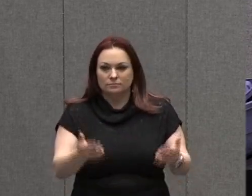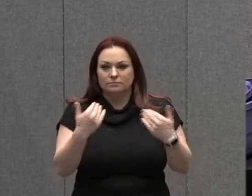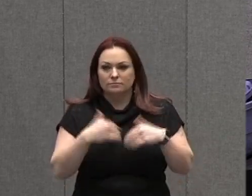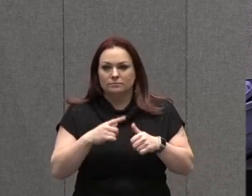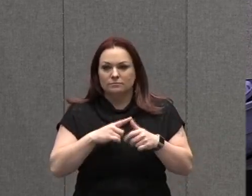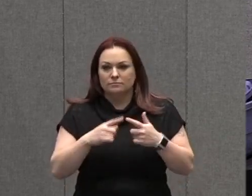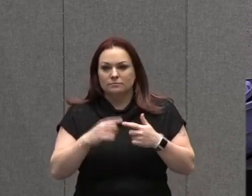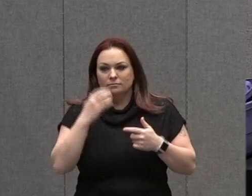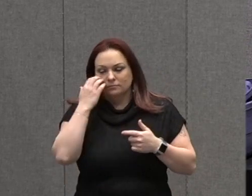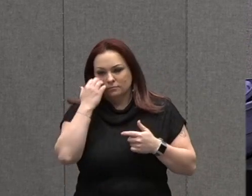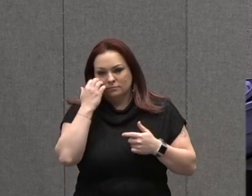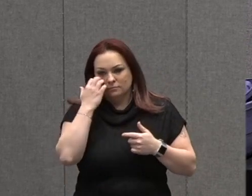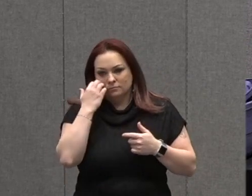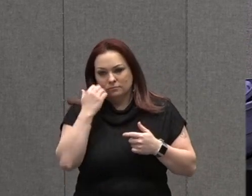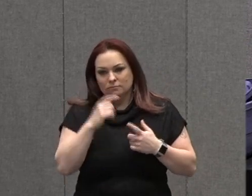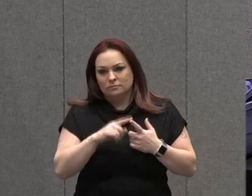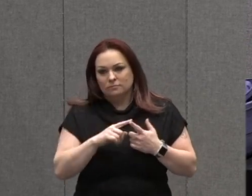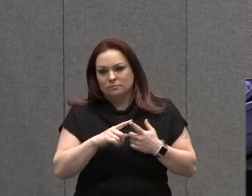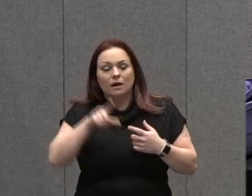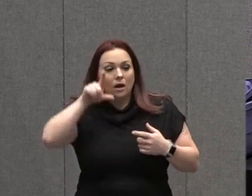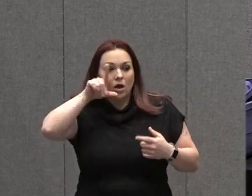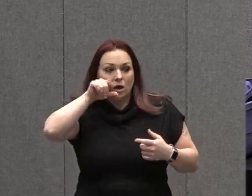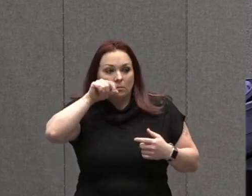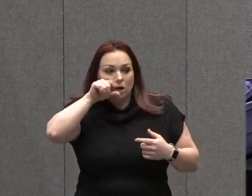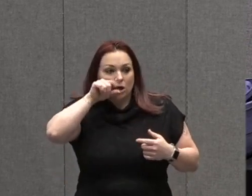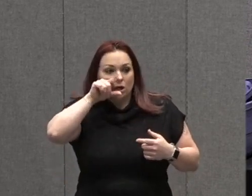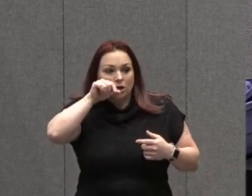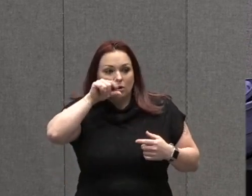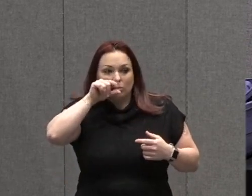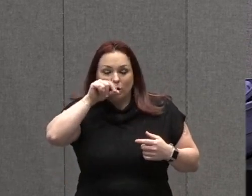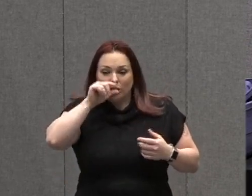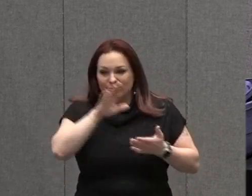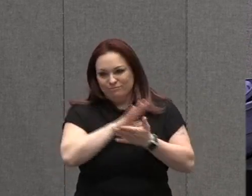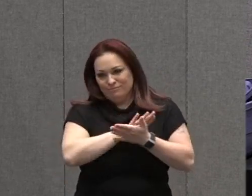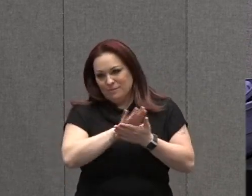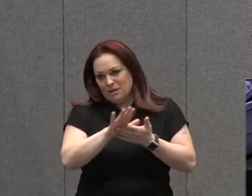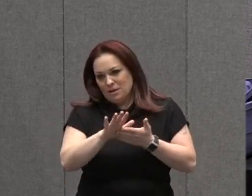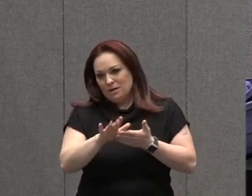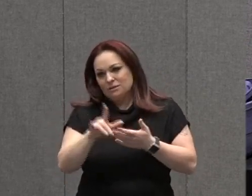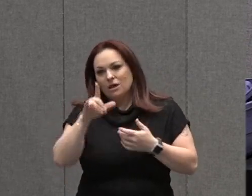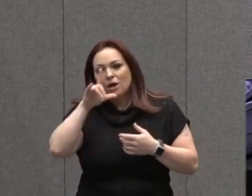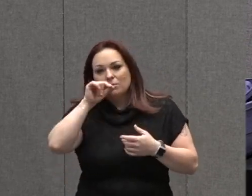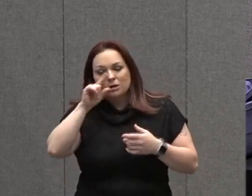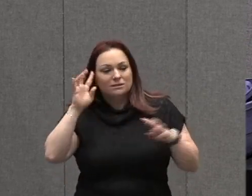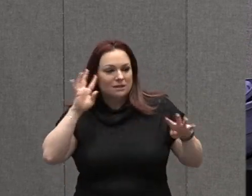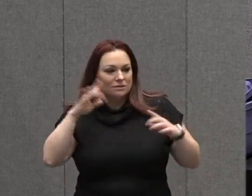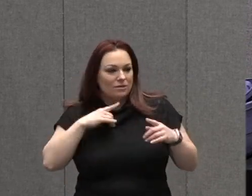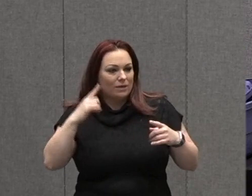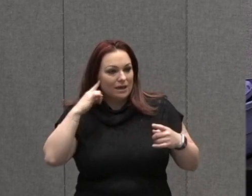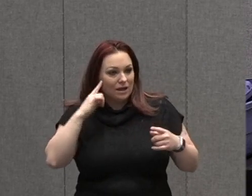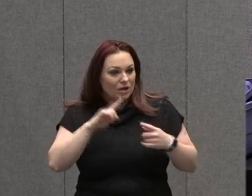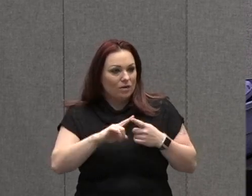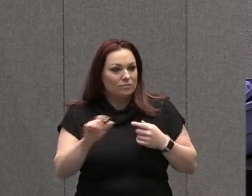Let's do a bird. Oh a bird, oh nice, yes sounds that we hear right? Yeah what's another sound that we hear?